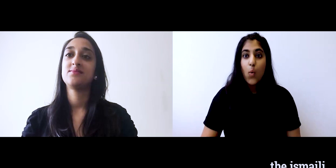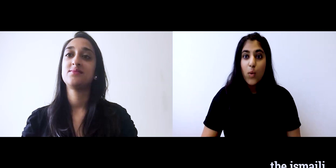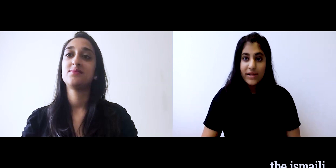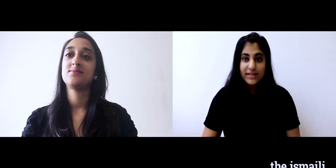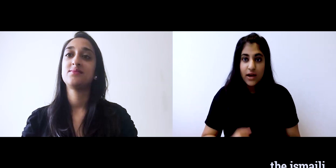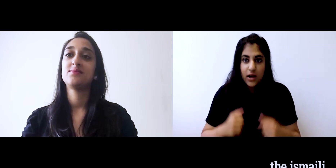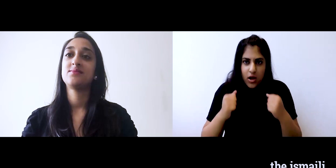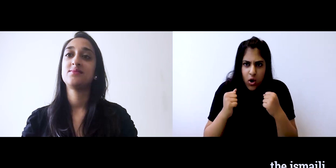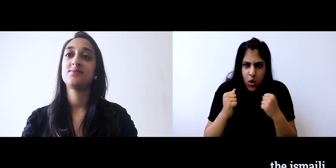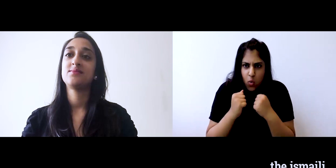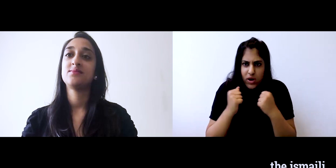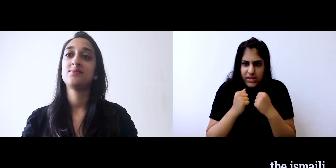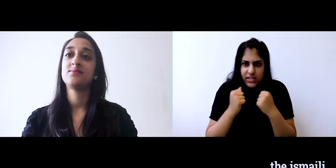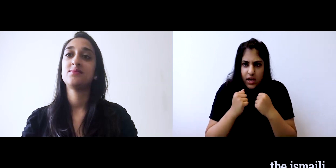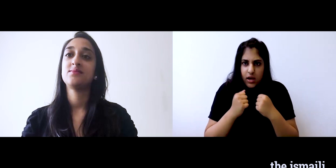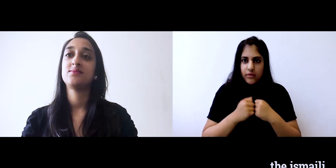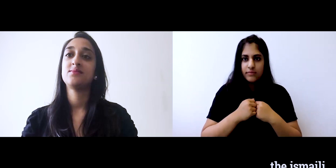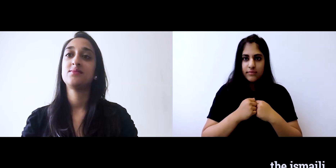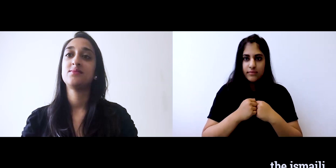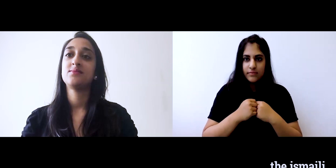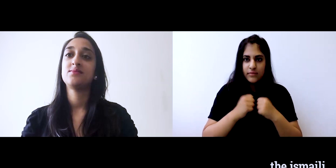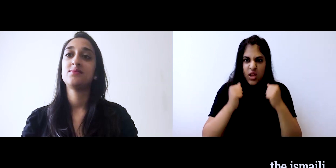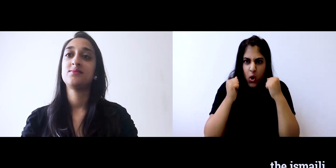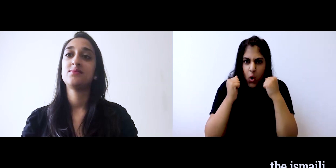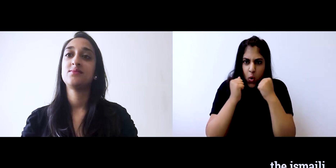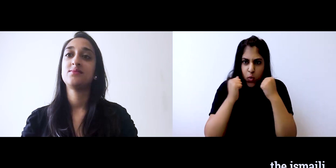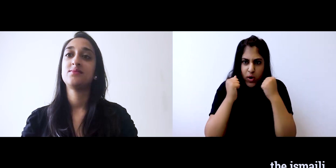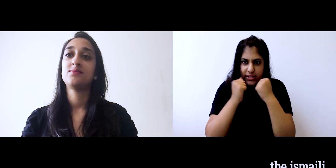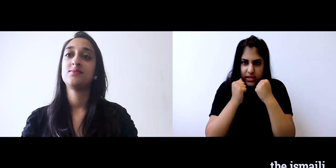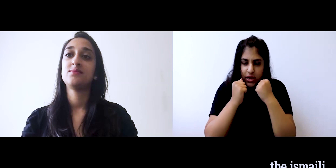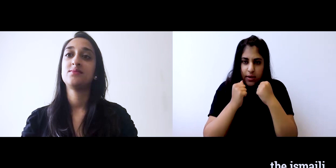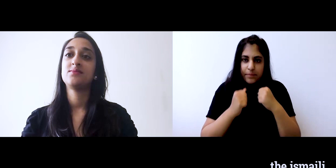Winter, winter Winter